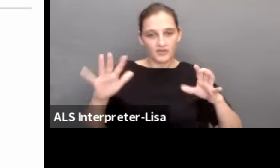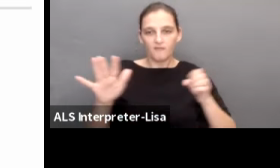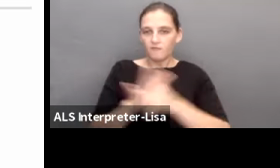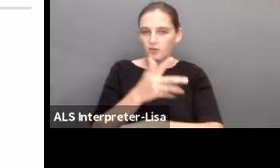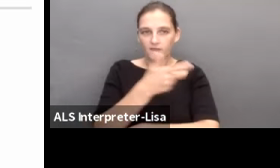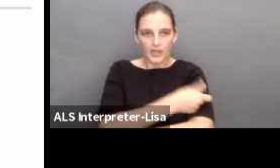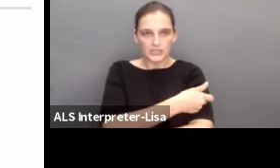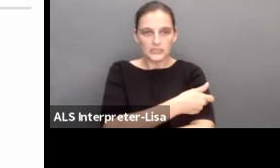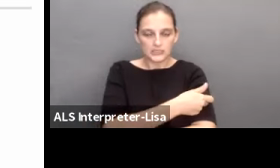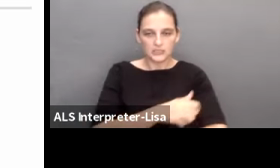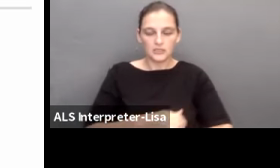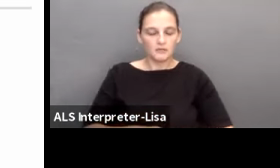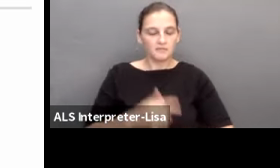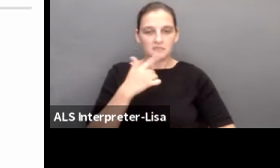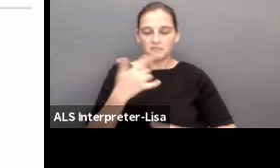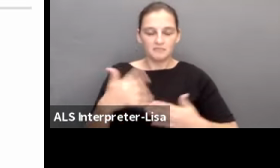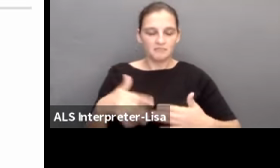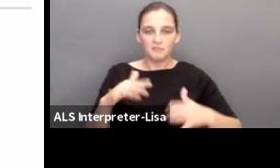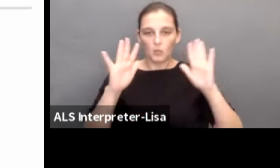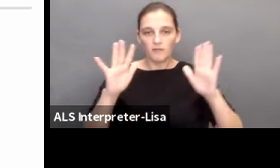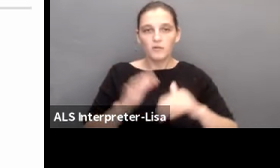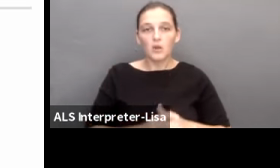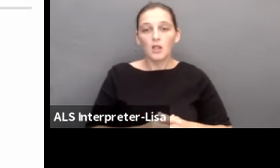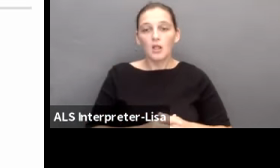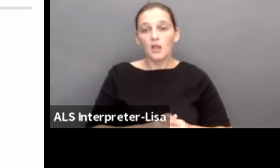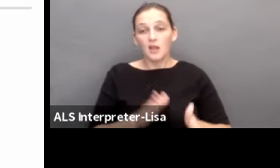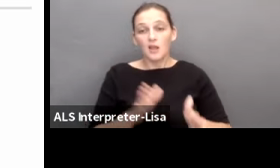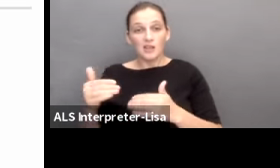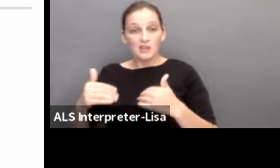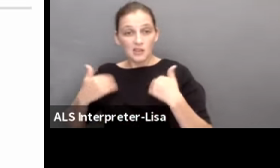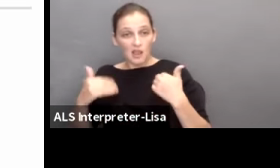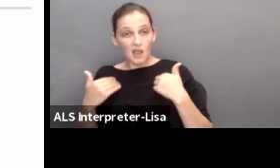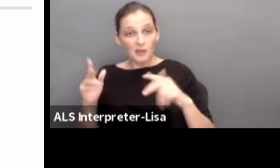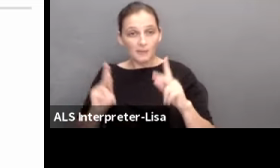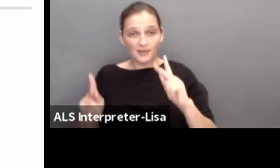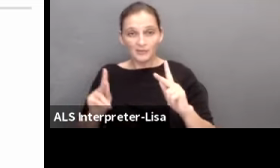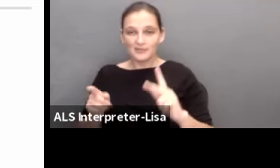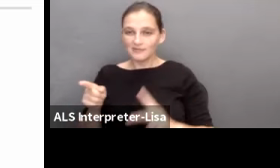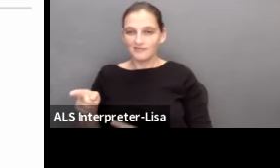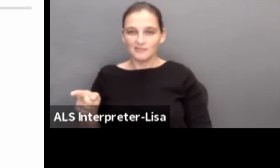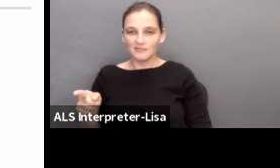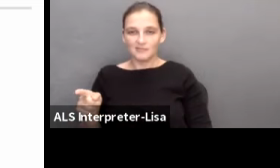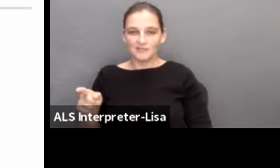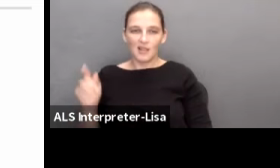which is just incredible but the younger people get the lower, we see that numbers, you can